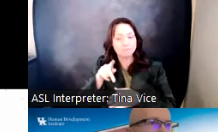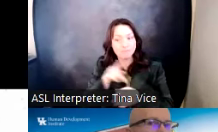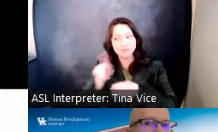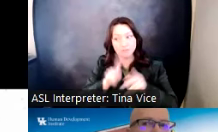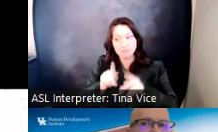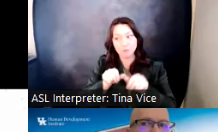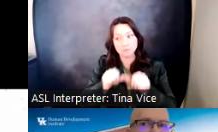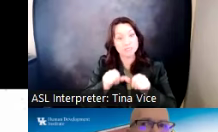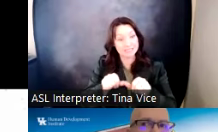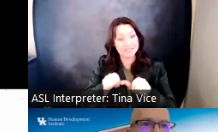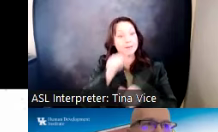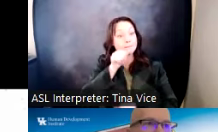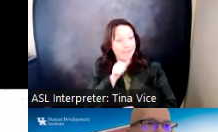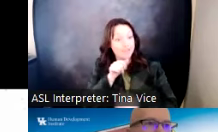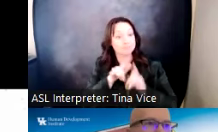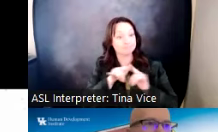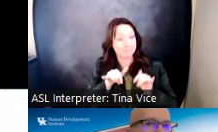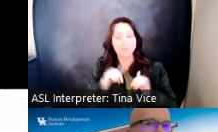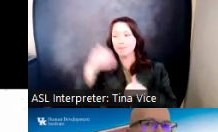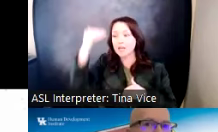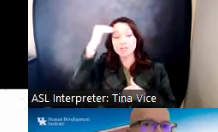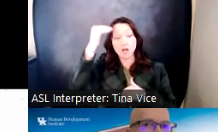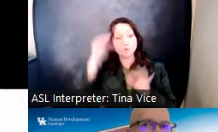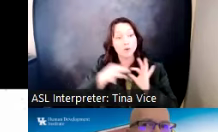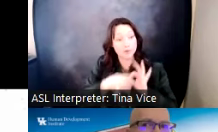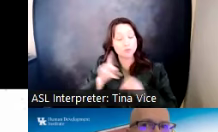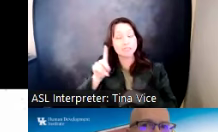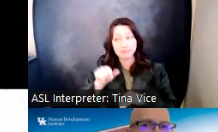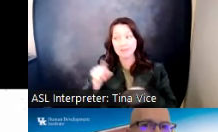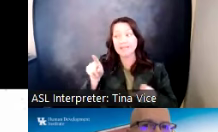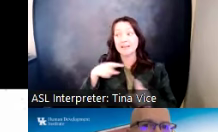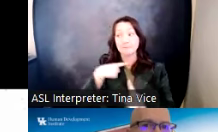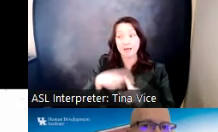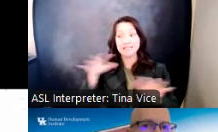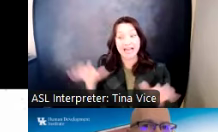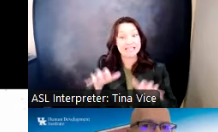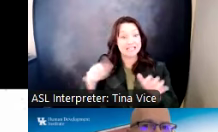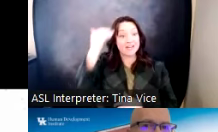patient, knowledgeable about disability as well as activity. Um, and they're also caring and engaging. Those are